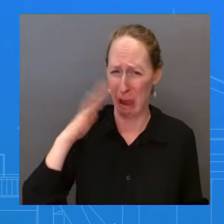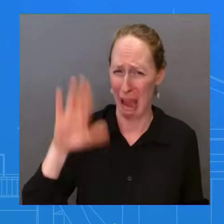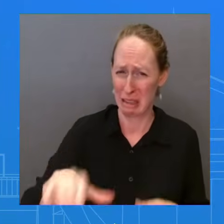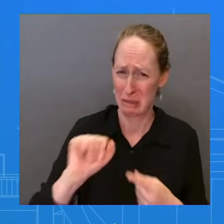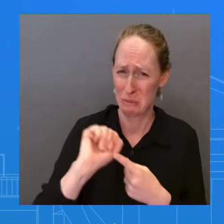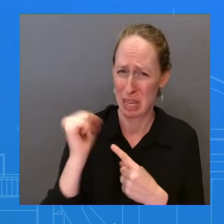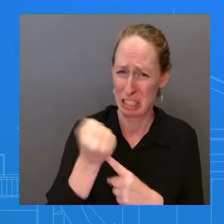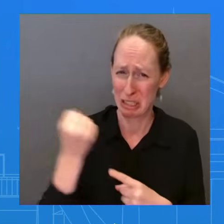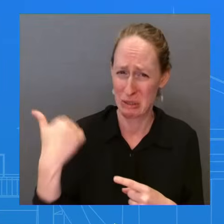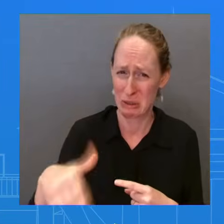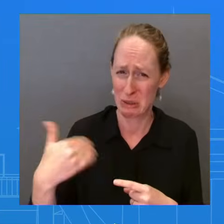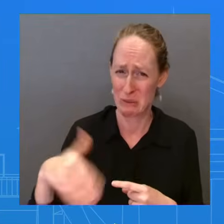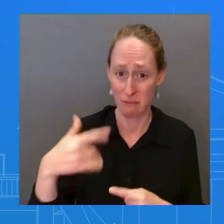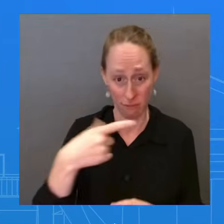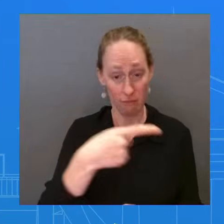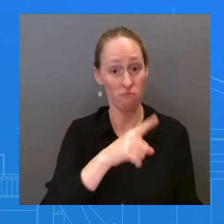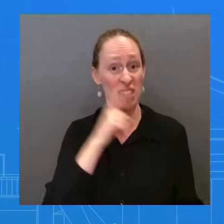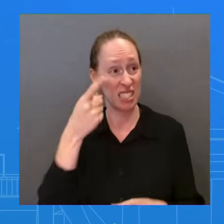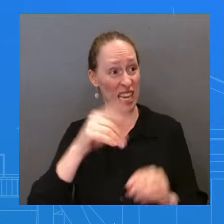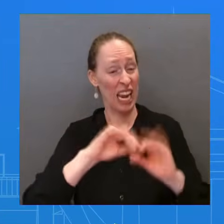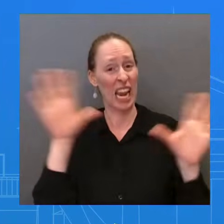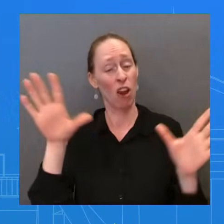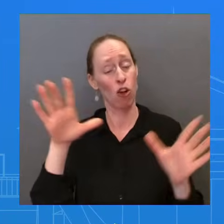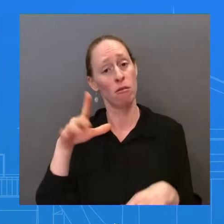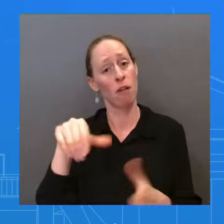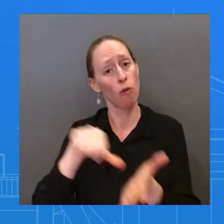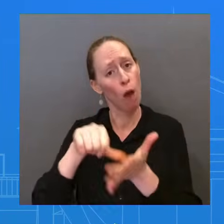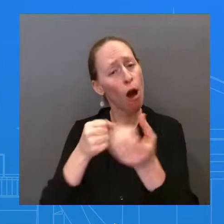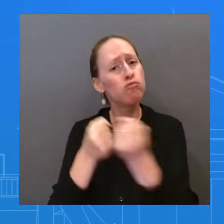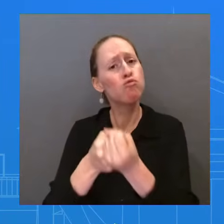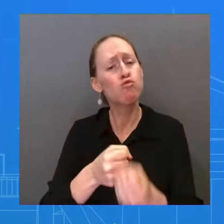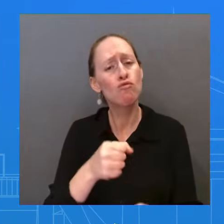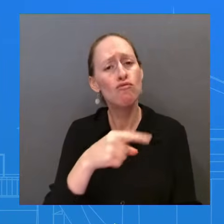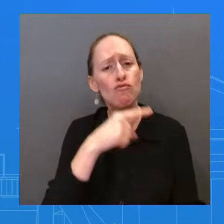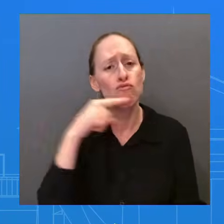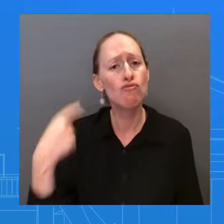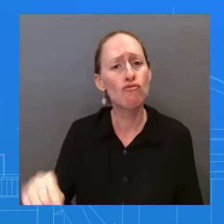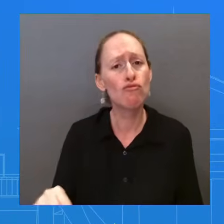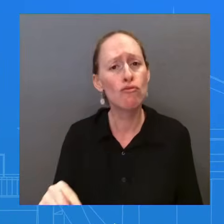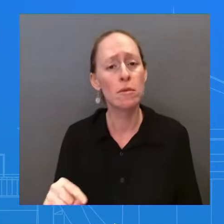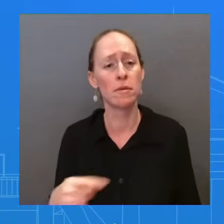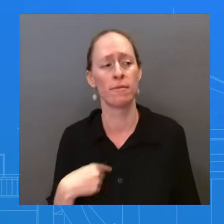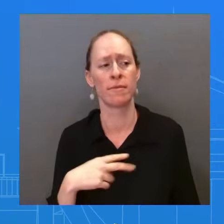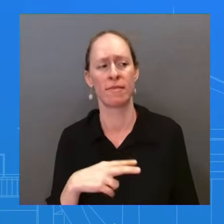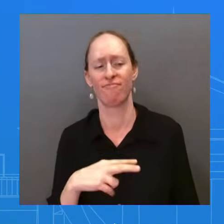then we haven't prioritized talks on the JCPOA. The Press: And on Sudan,